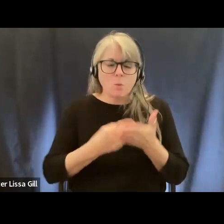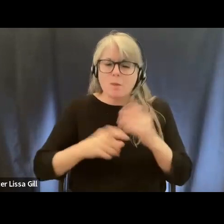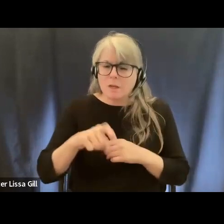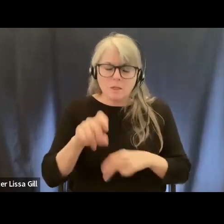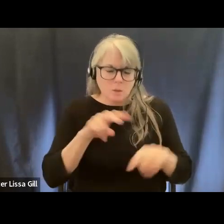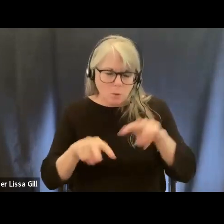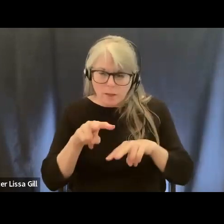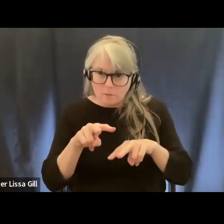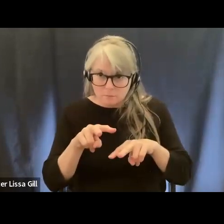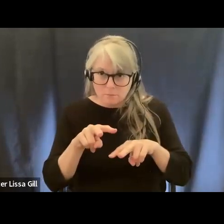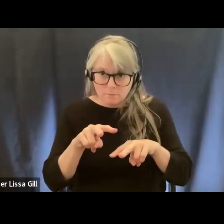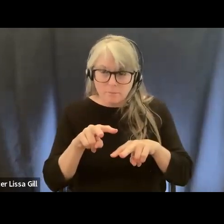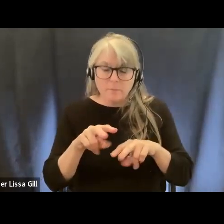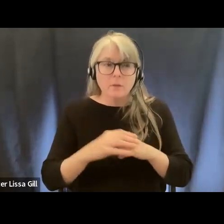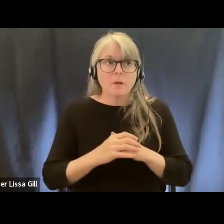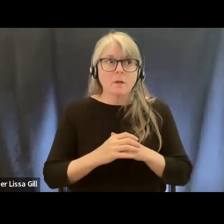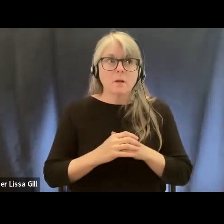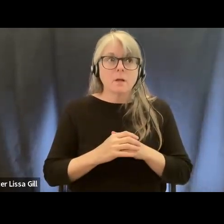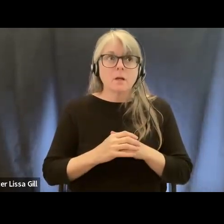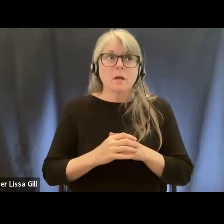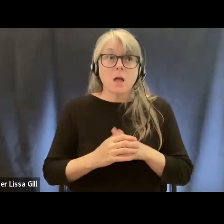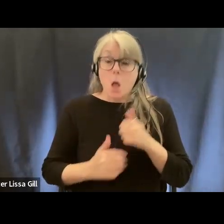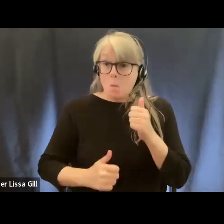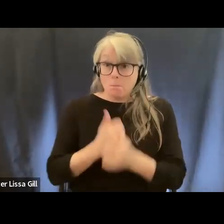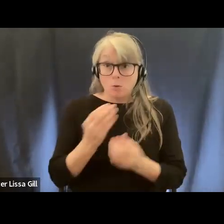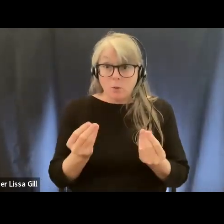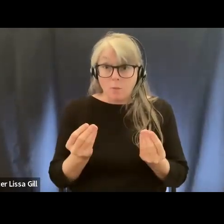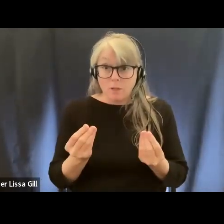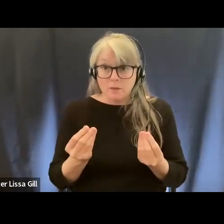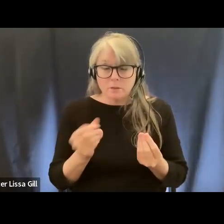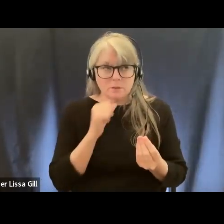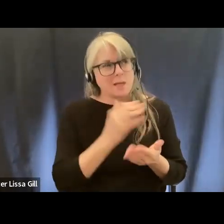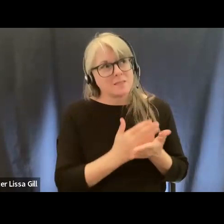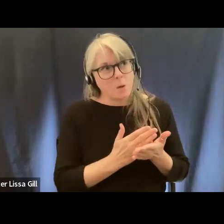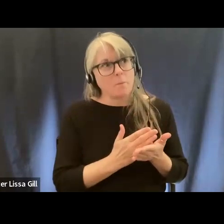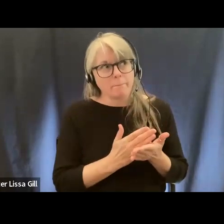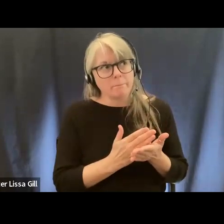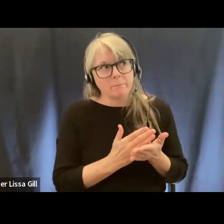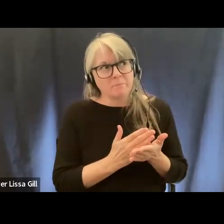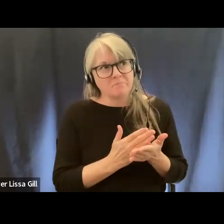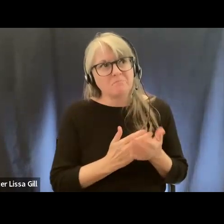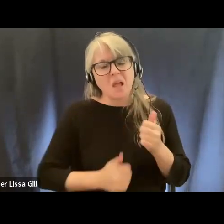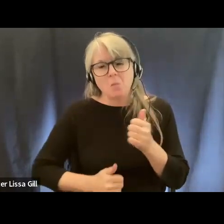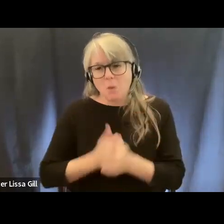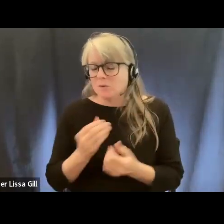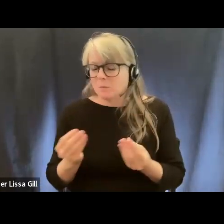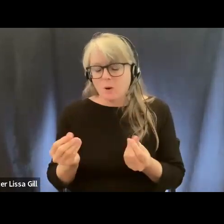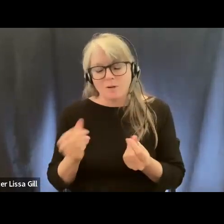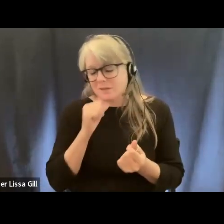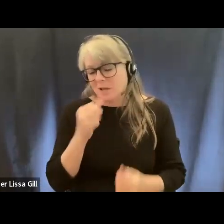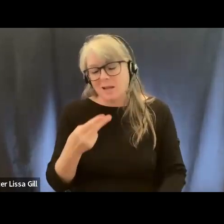Some most properties I would say I wouldn't say Some I would say generally properties are not handicap accessible because those rentals generally go very first and foremost.